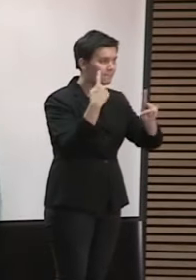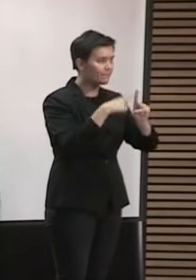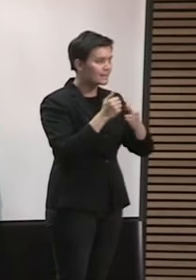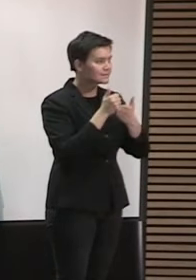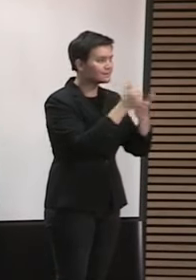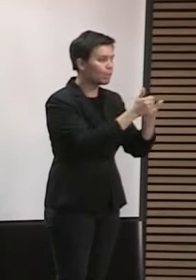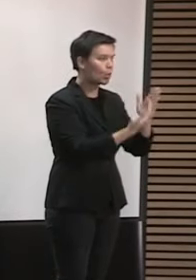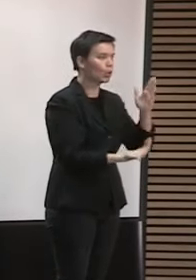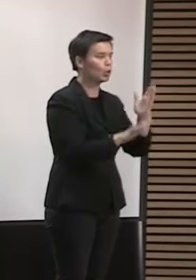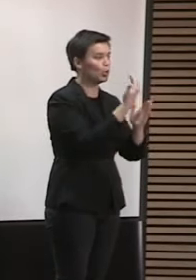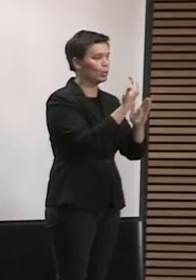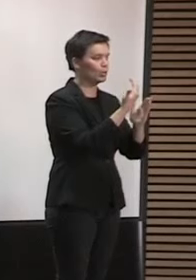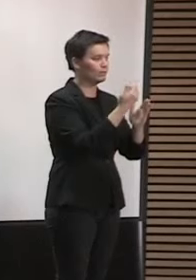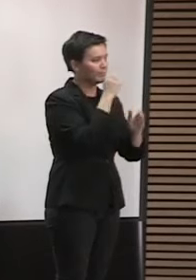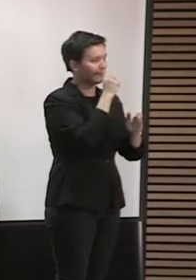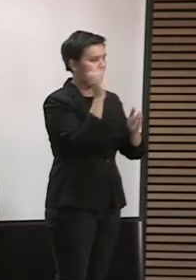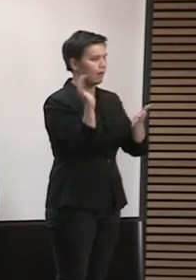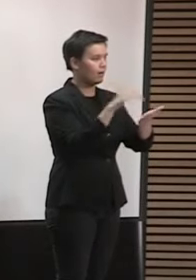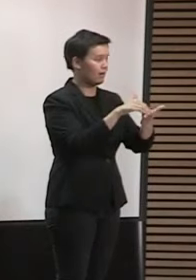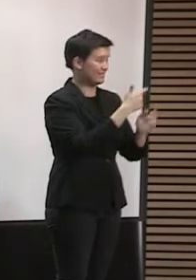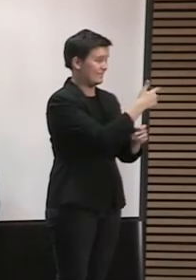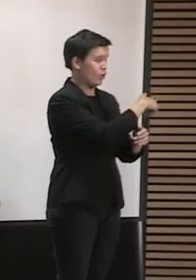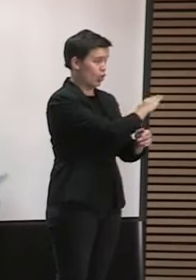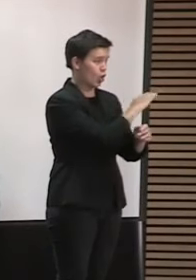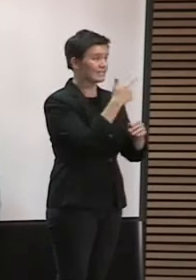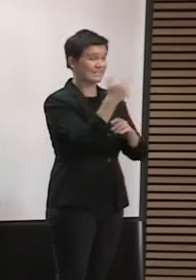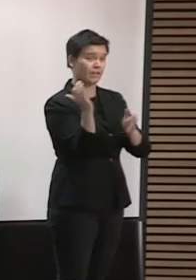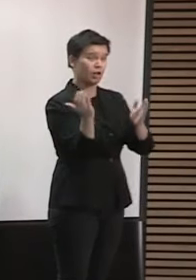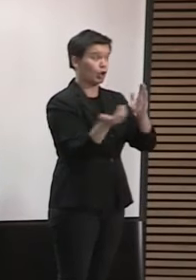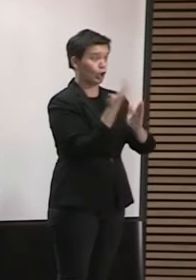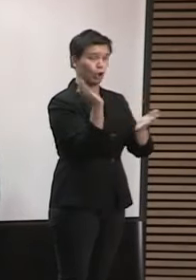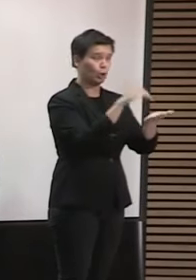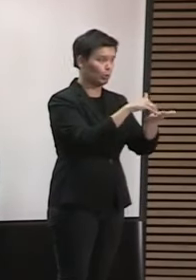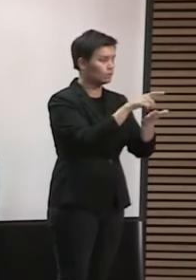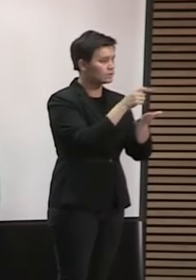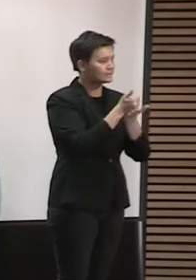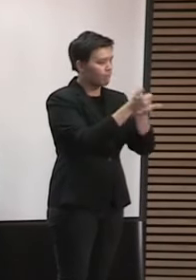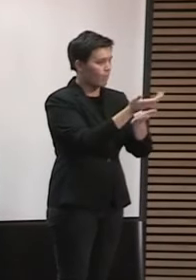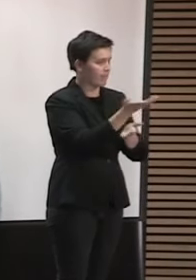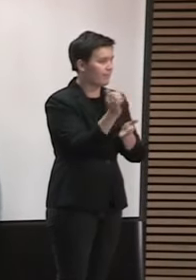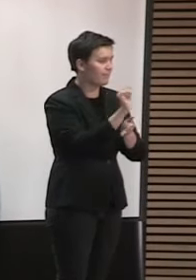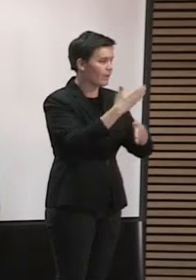of the sequence to show it isn't the same as the subtype we've got in the Auckland